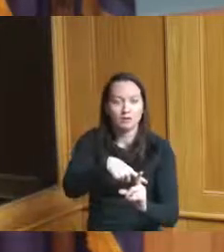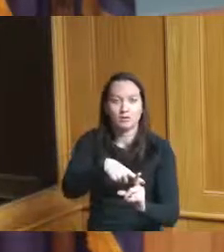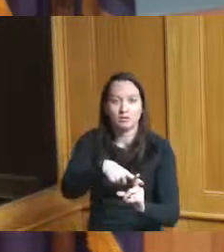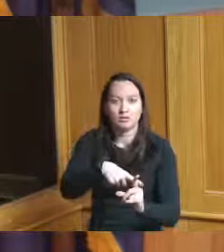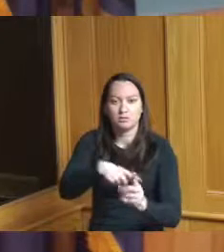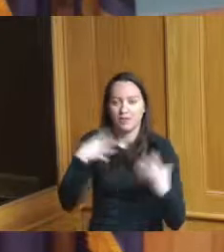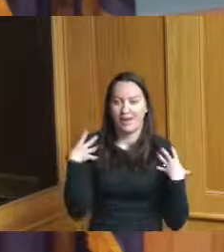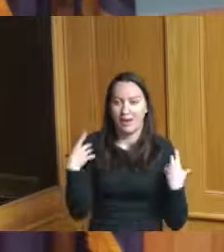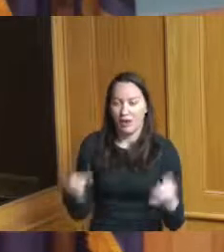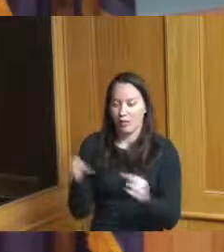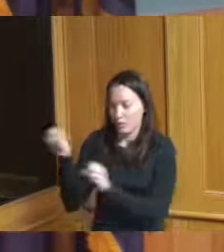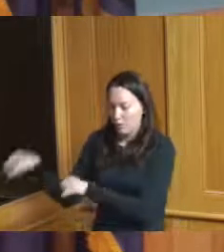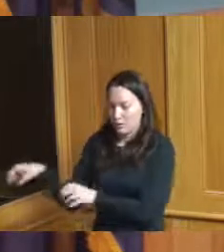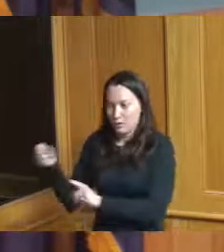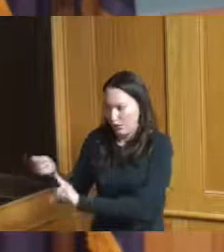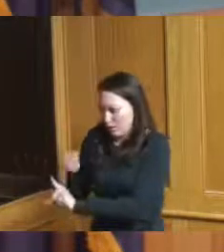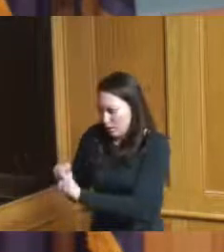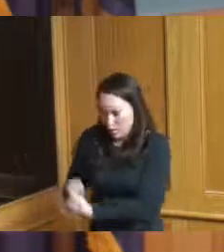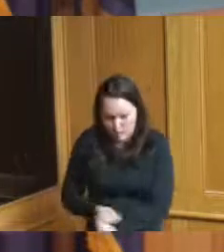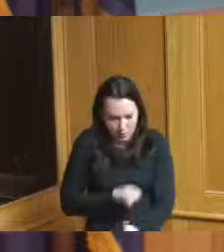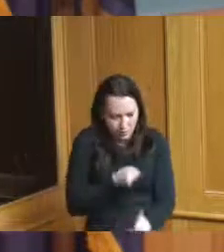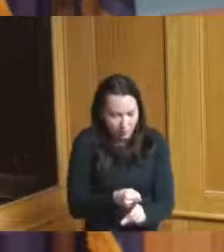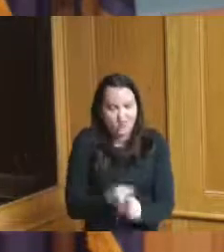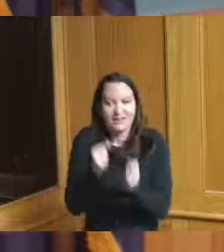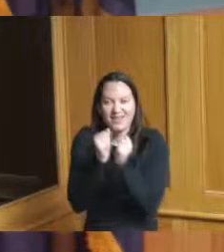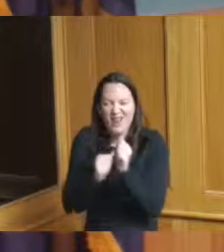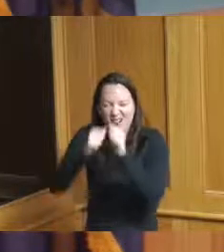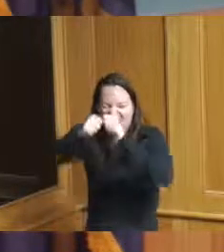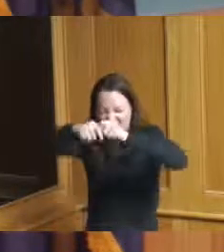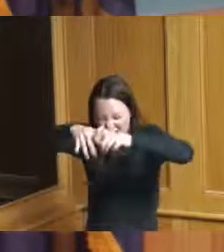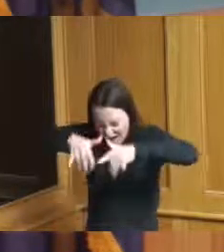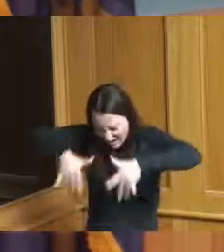health at the same time and it got down to every level I remember a barber saying